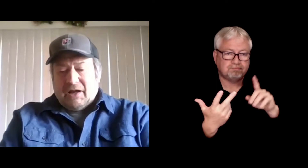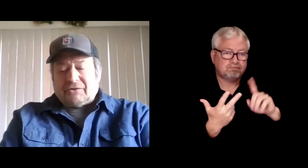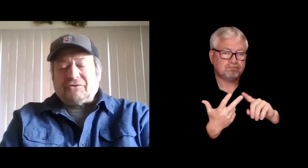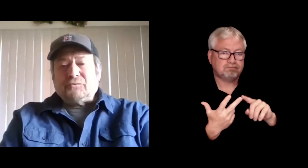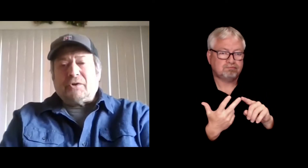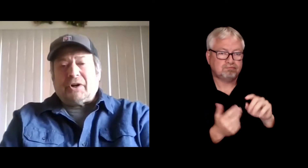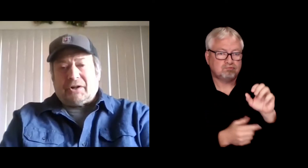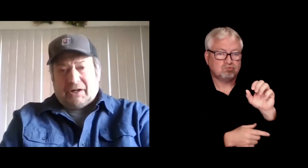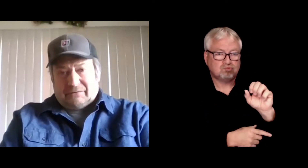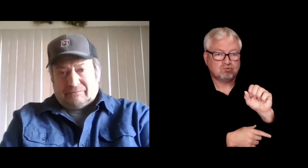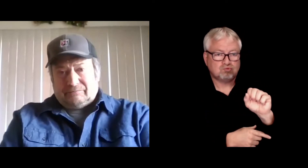and Sue Kirk.